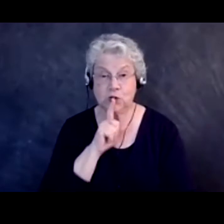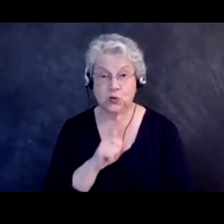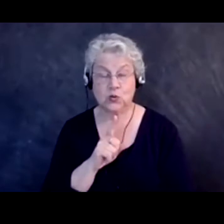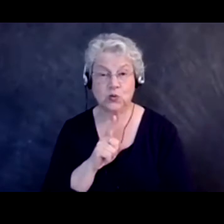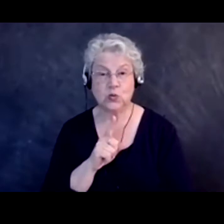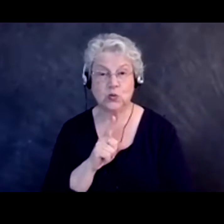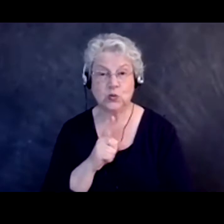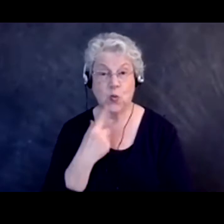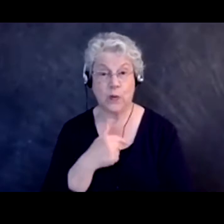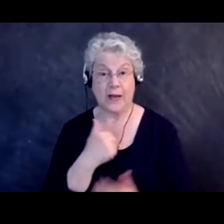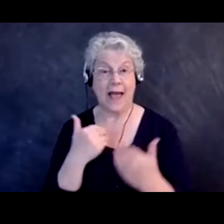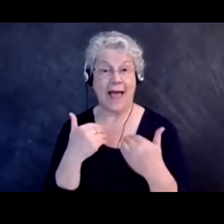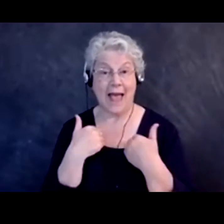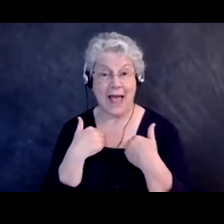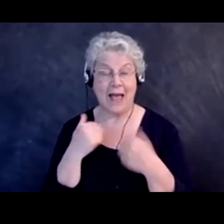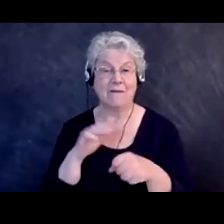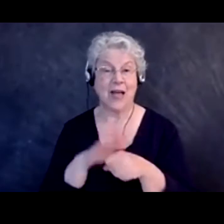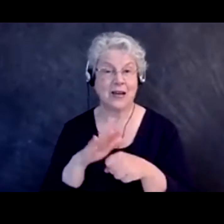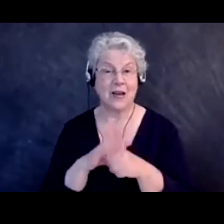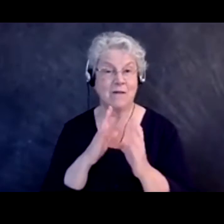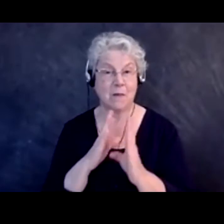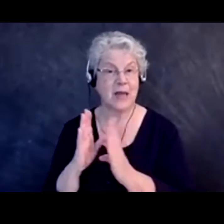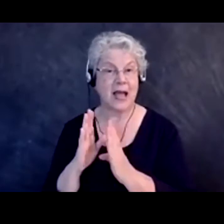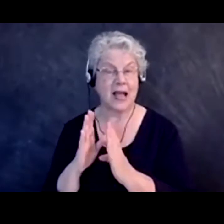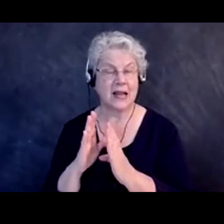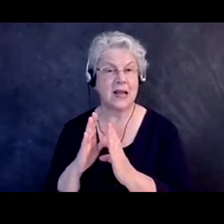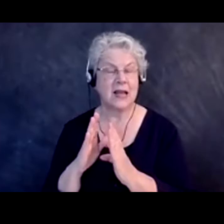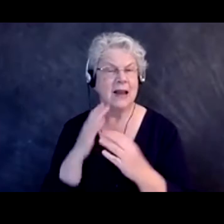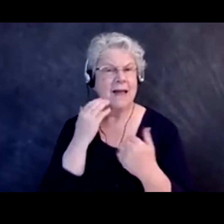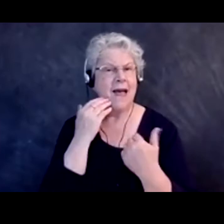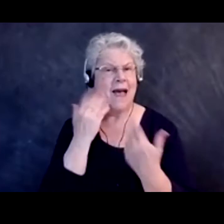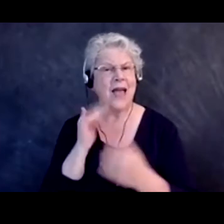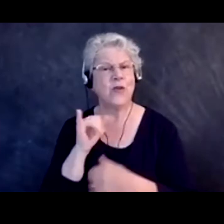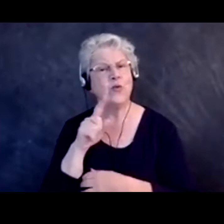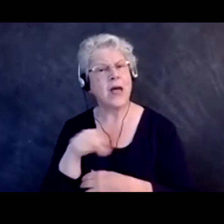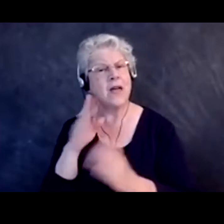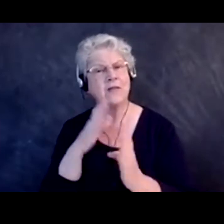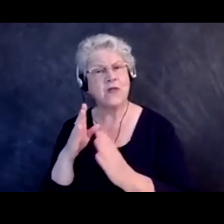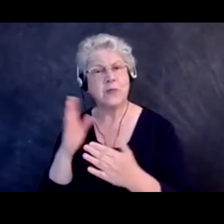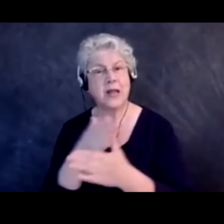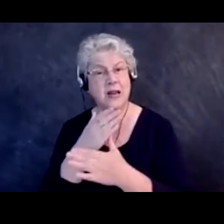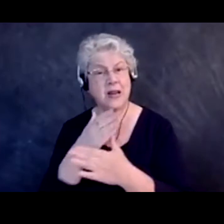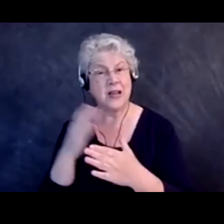we have enough plans, and I don't know if those plans have even been shared with the consultants